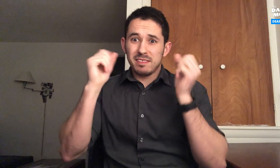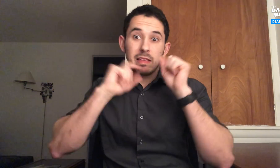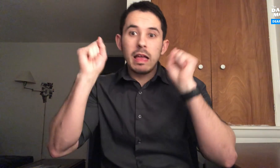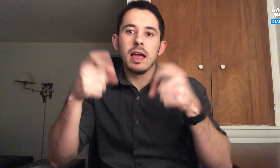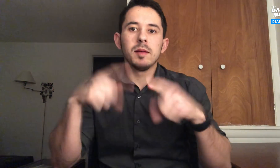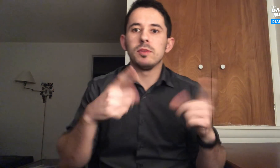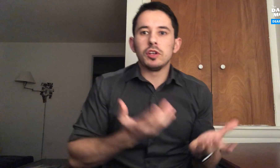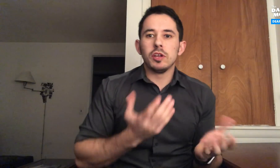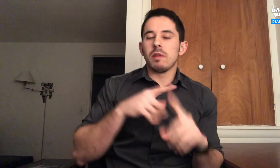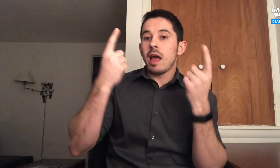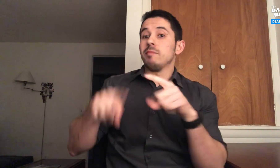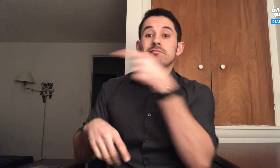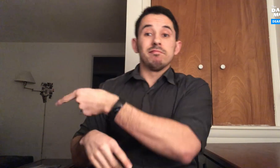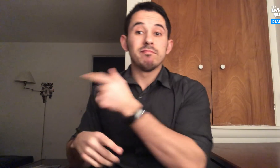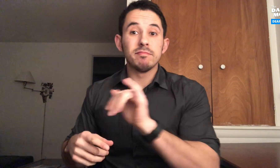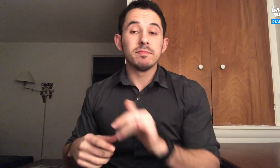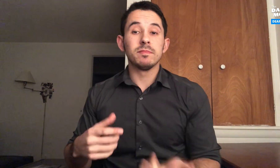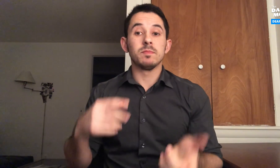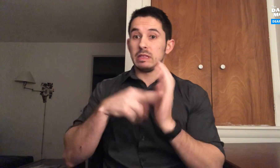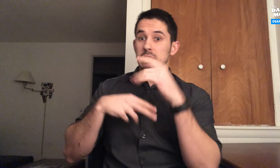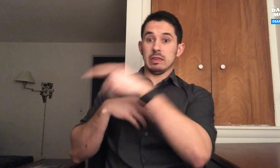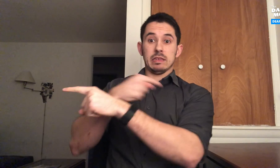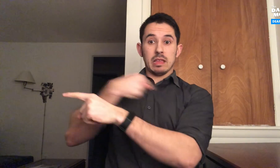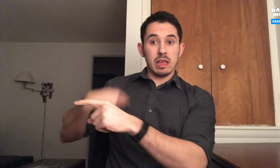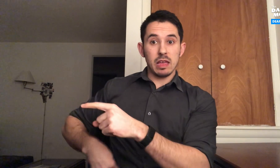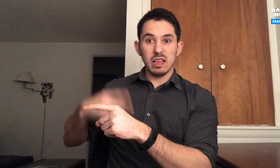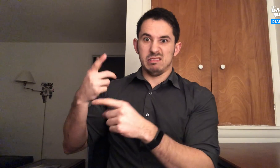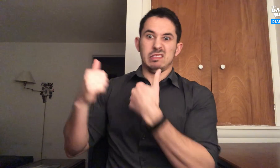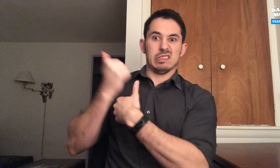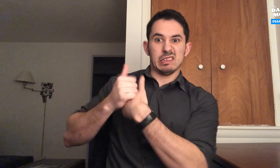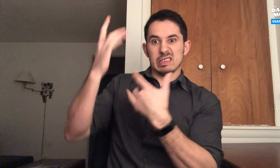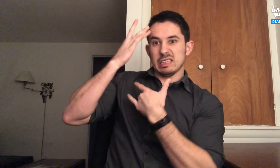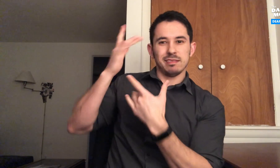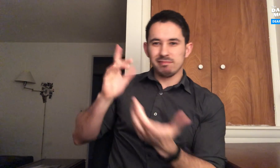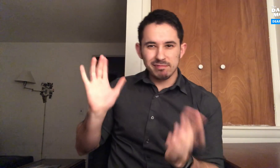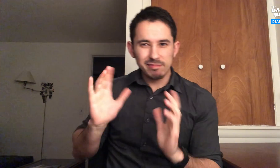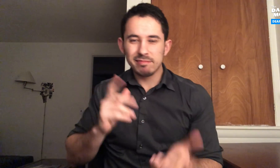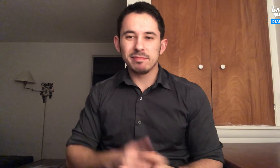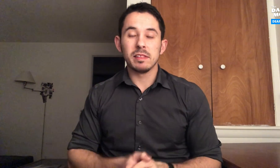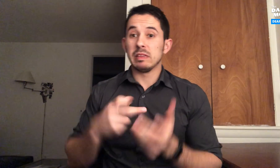It could have happened here, but it happened there. Does that mean China is dangerous?